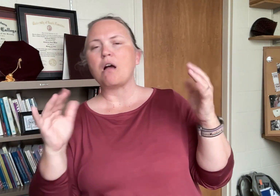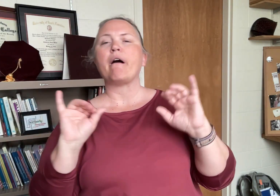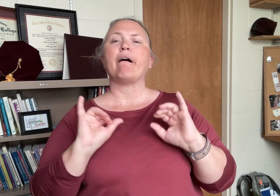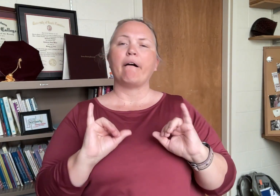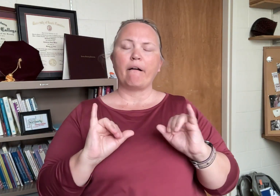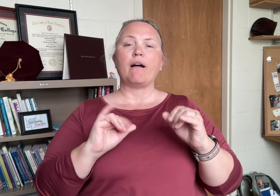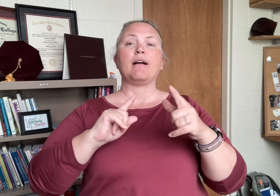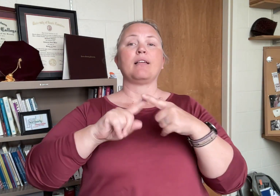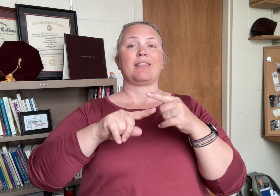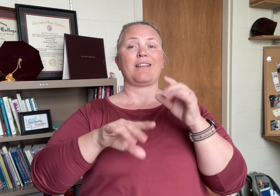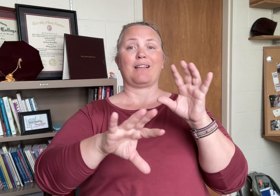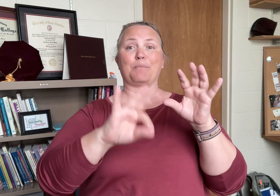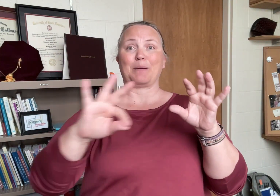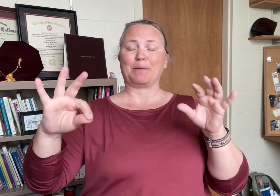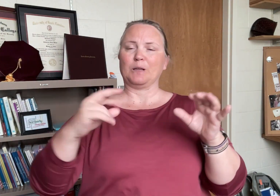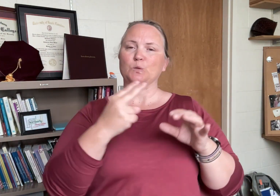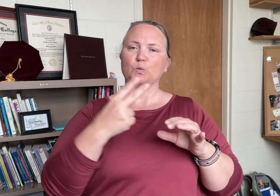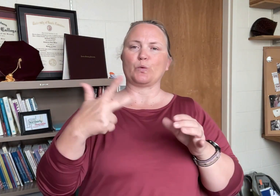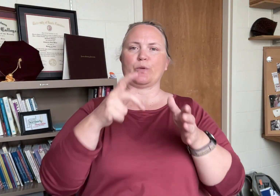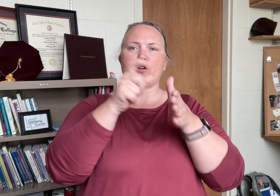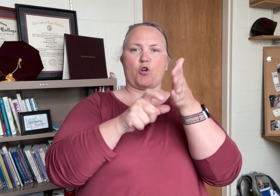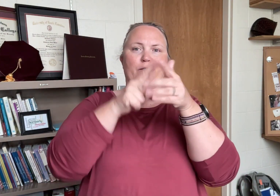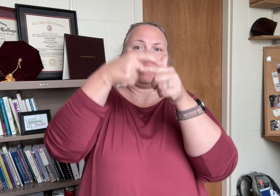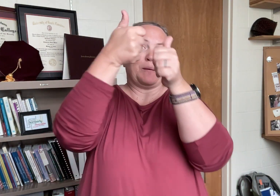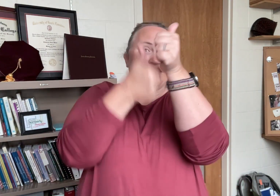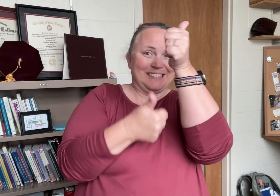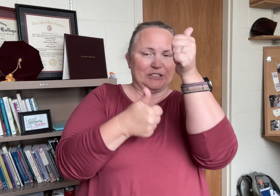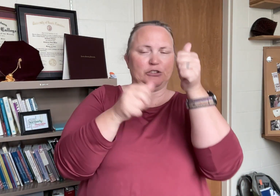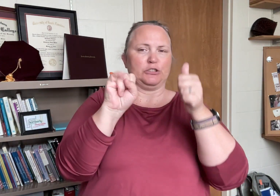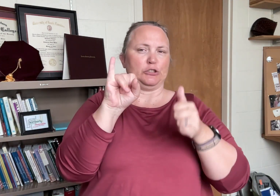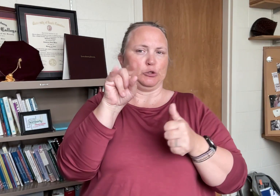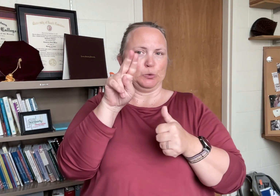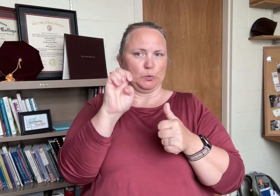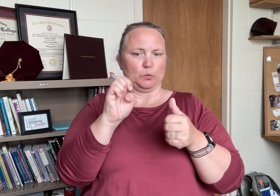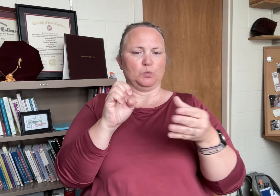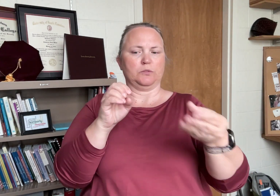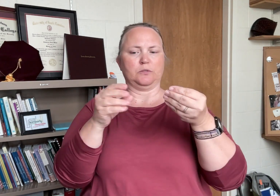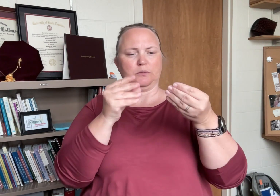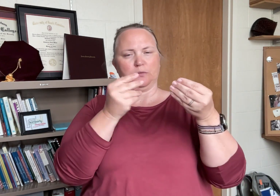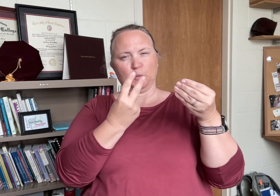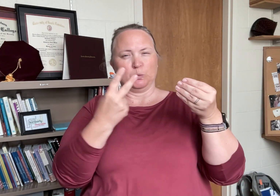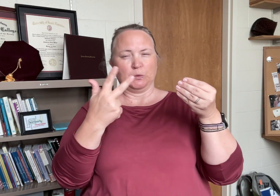what's being published in that venue and then if it still looks like a good fit